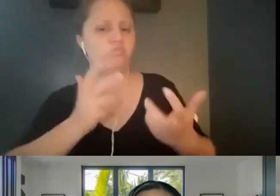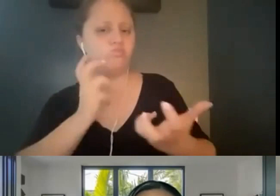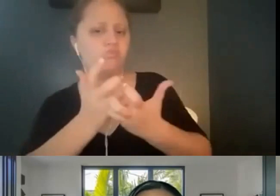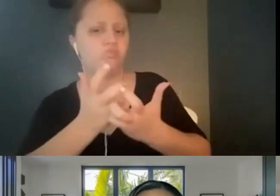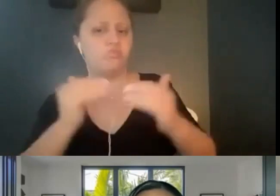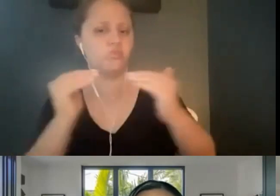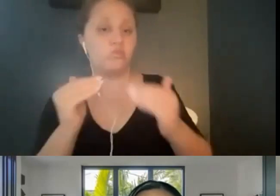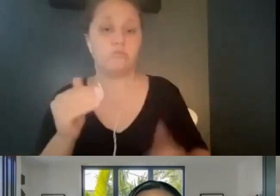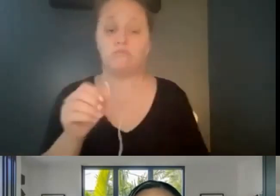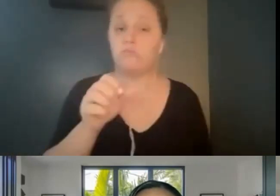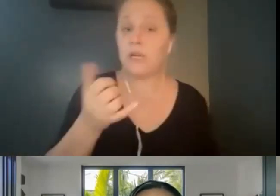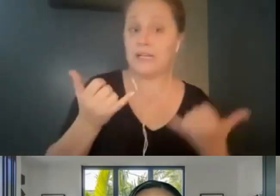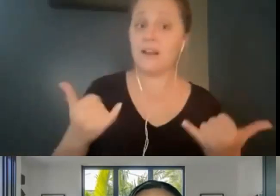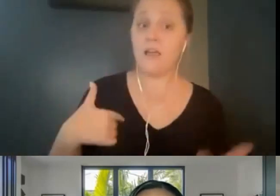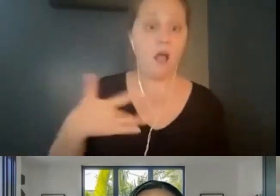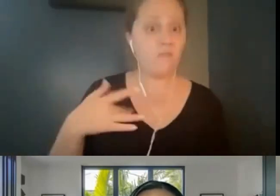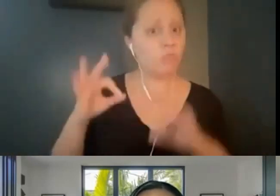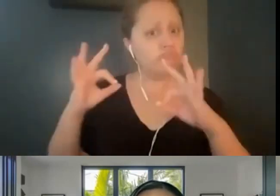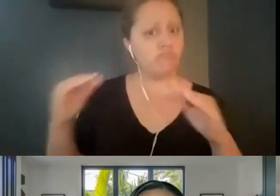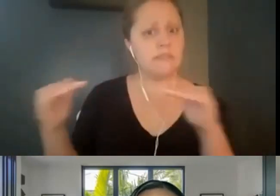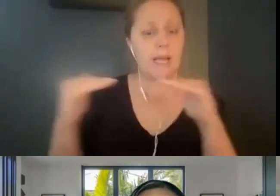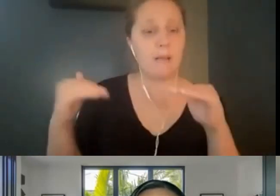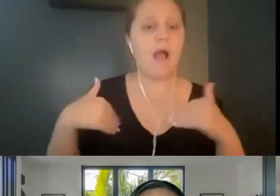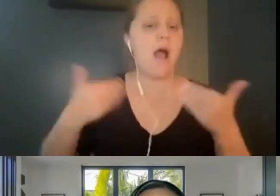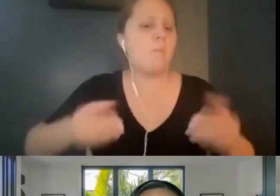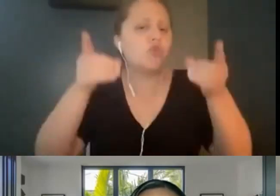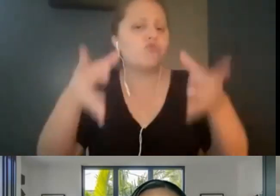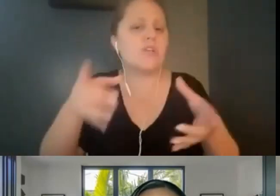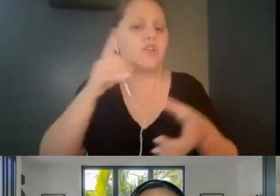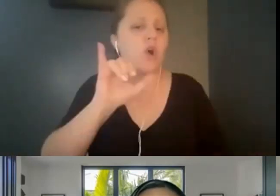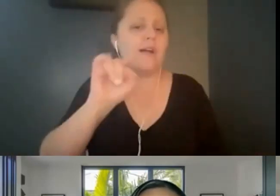Today I'm serving as the Director of IT for Remote Services